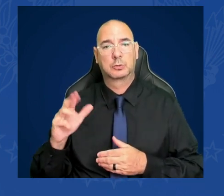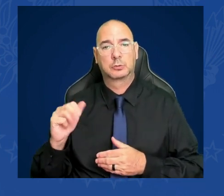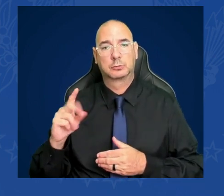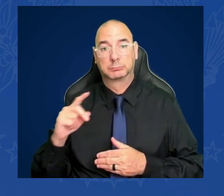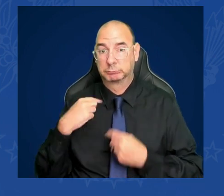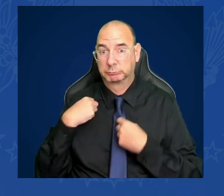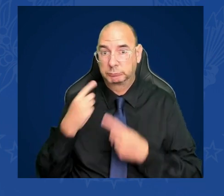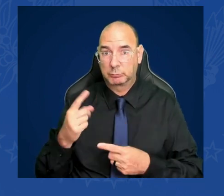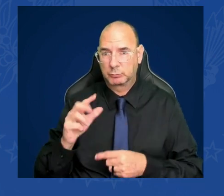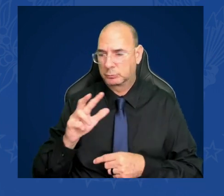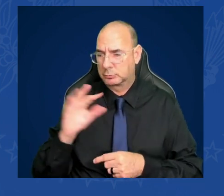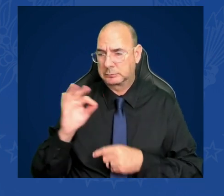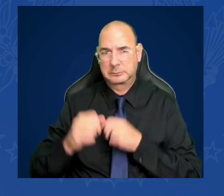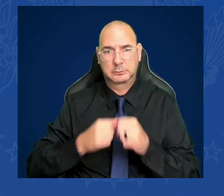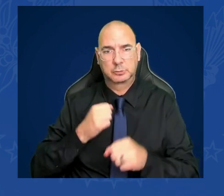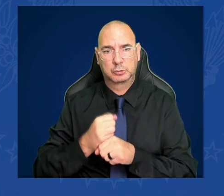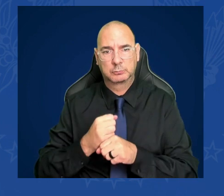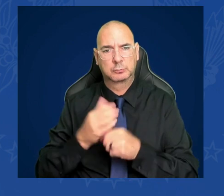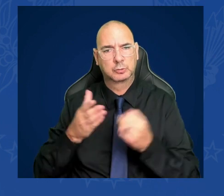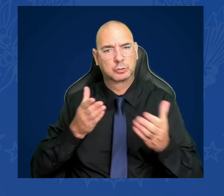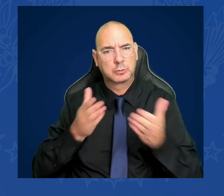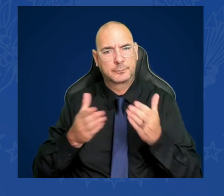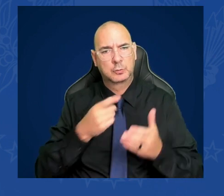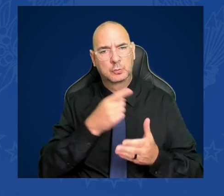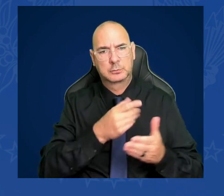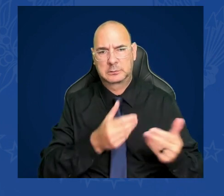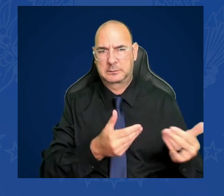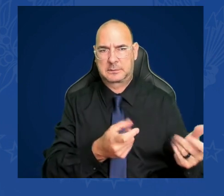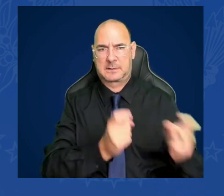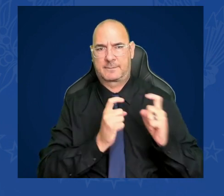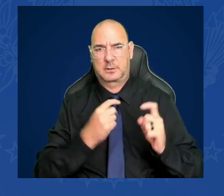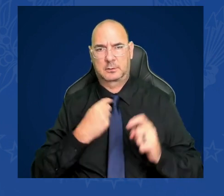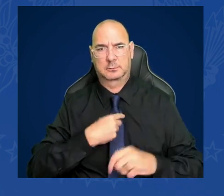you have given to our nation. In a few weeks, just to,